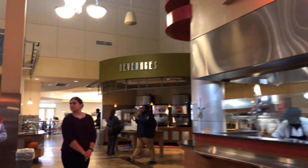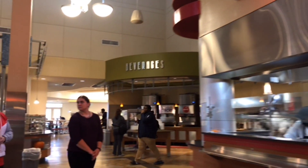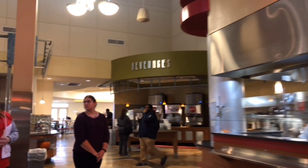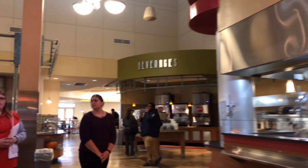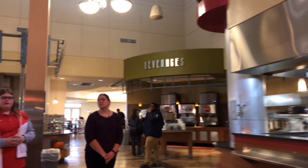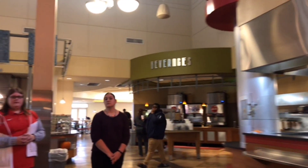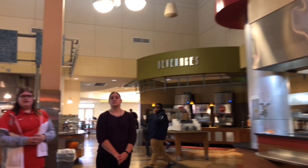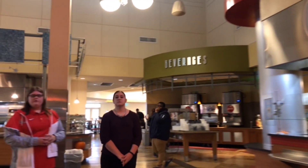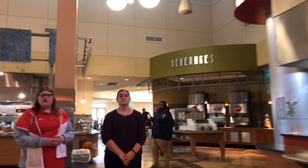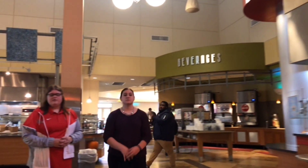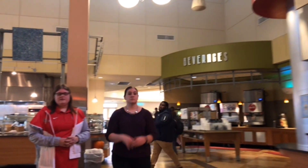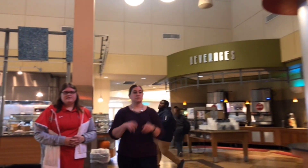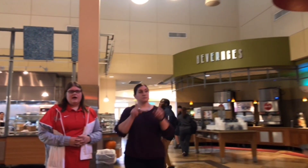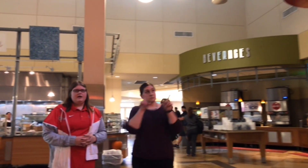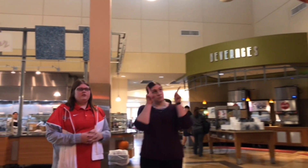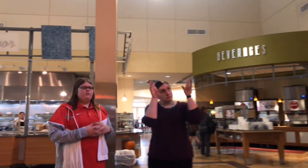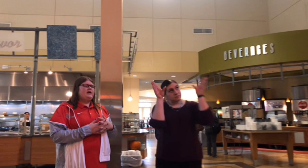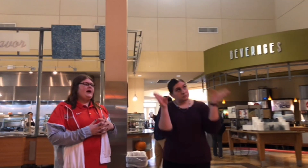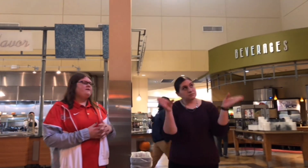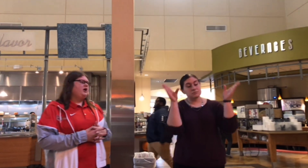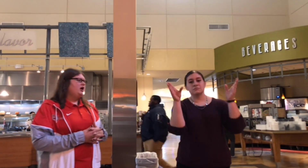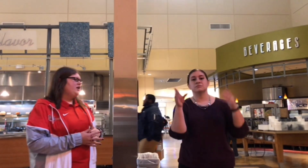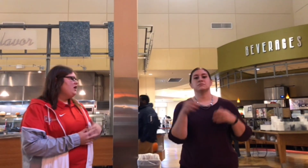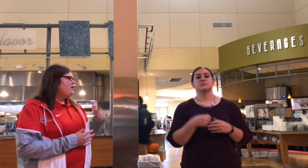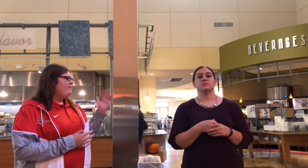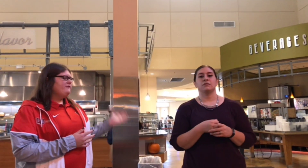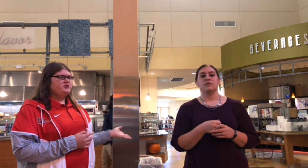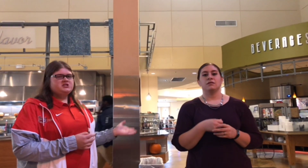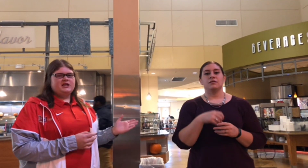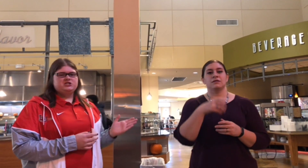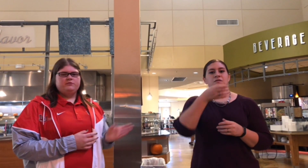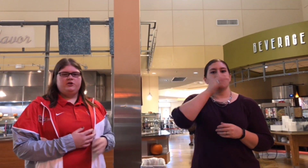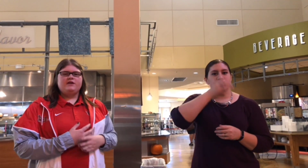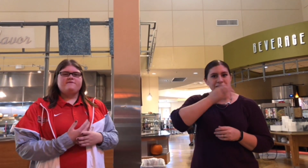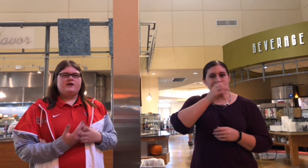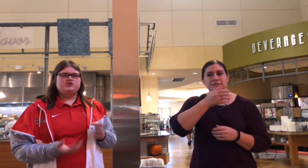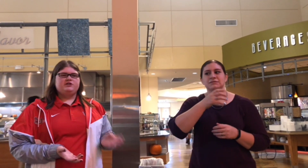Over on this side we have a beverage station where you can find your